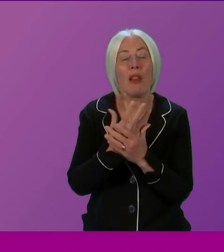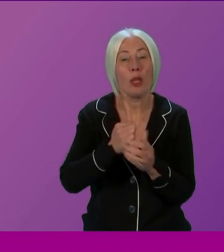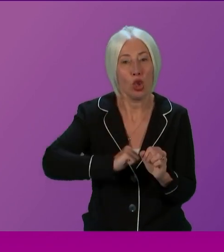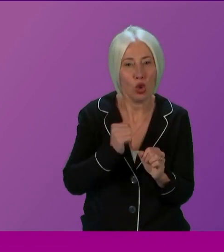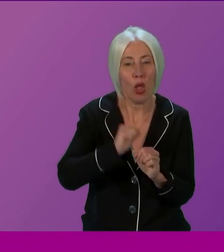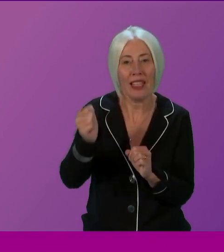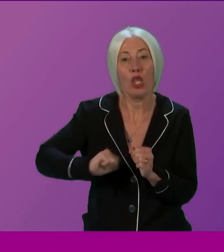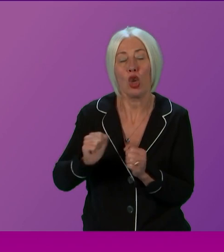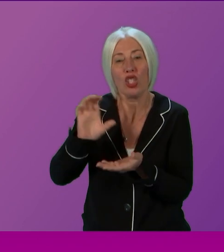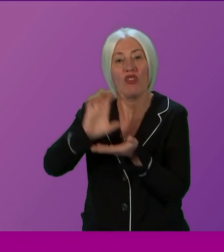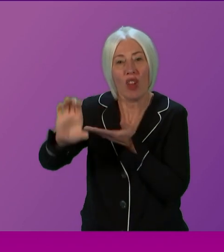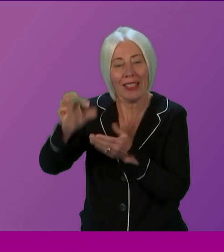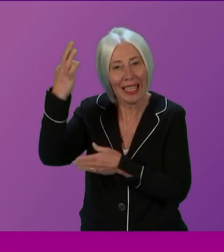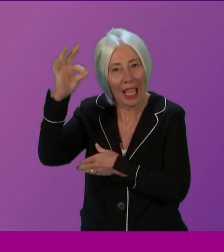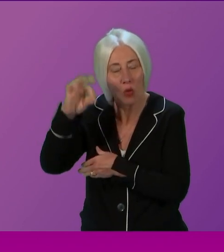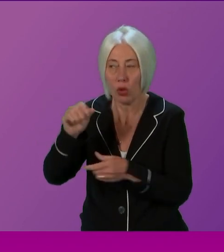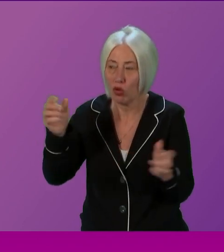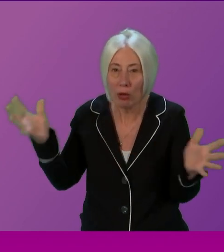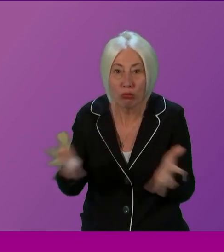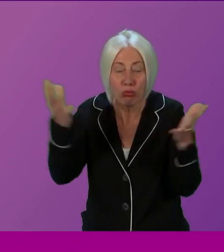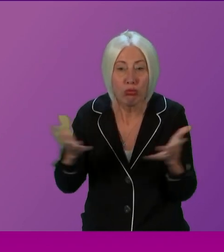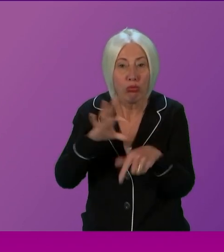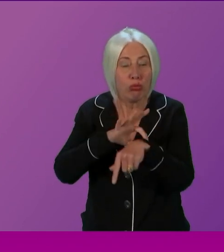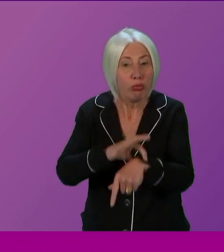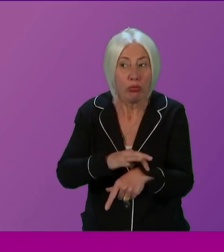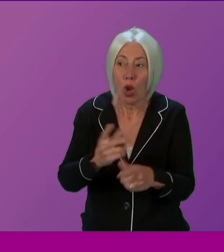Council to maximise apprenticeship opportunities and to ensure that employers that wish to take